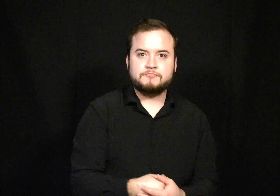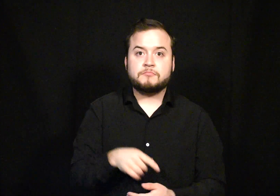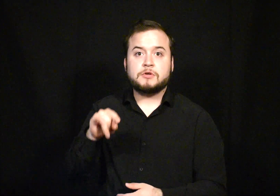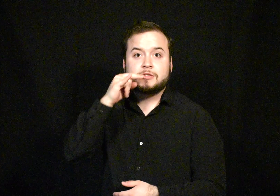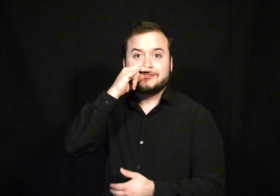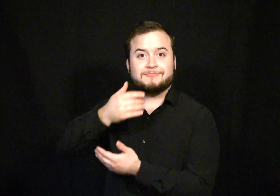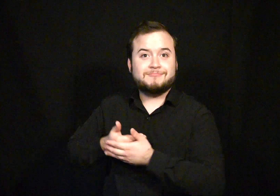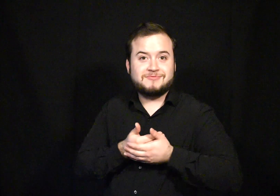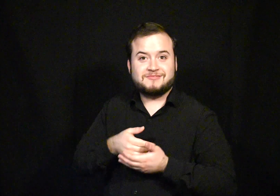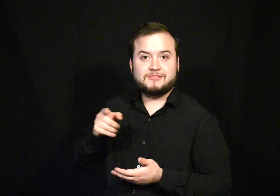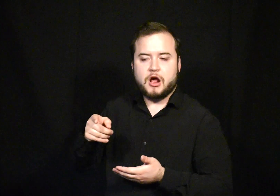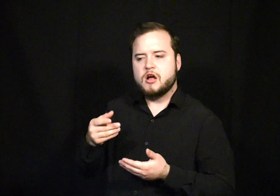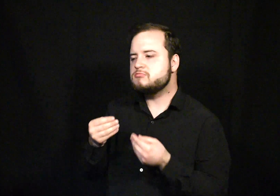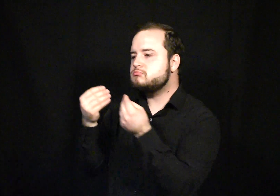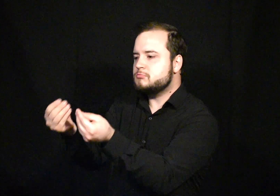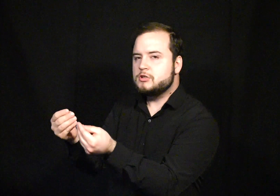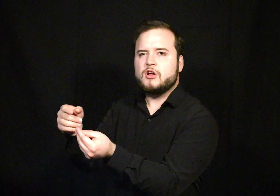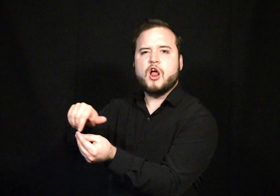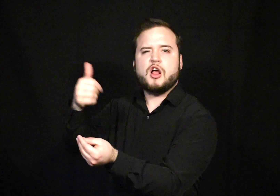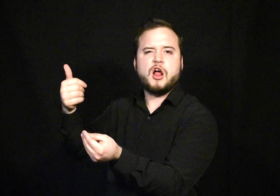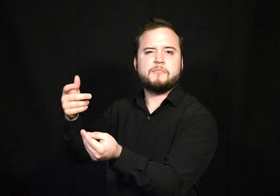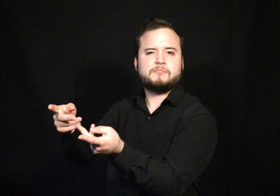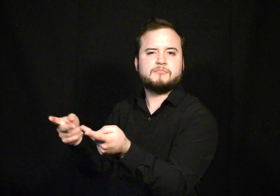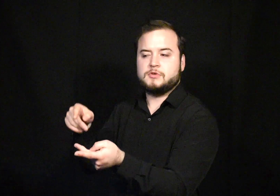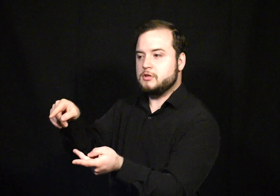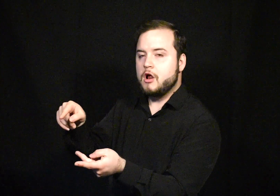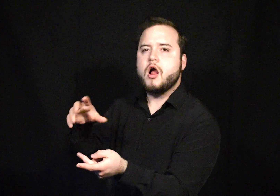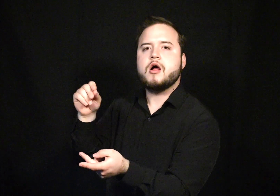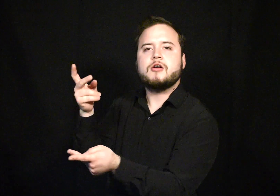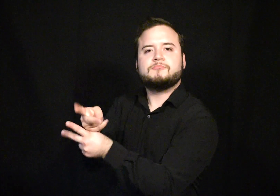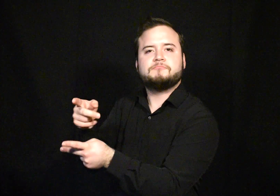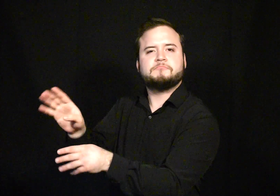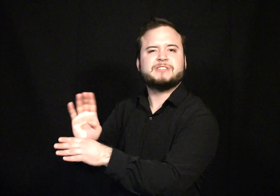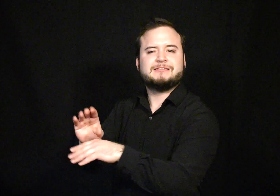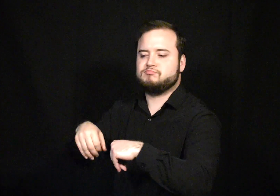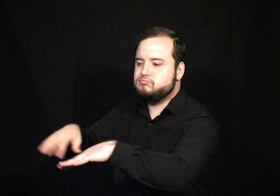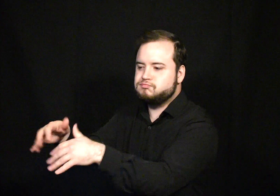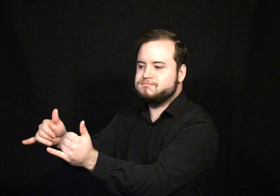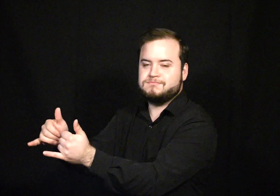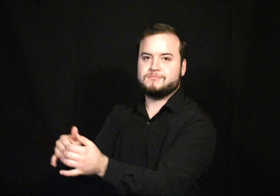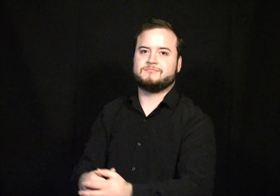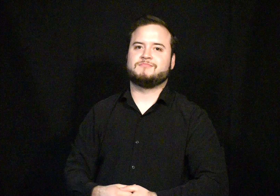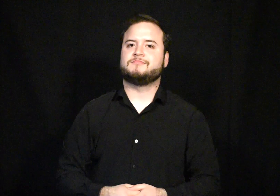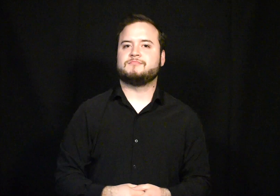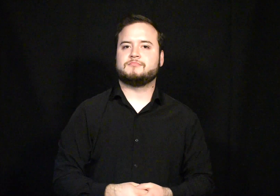place the toddler out of view with something to occupy them,